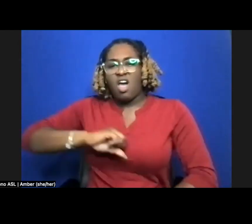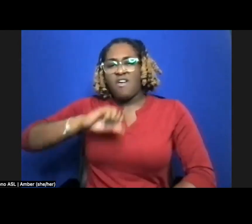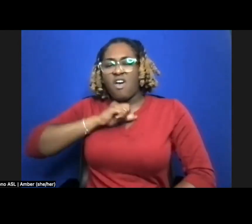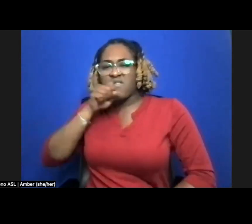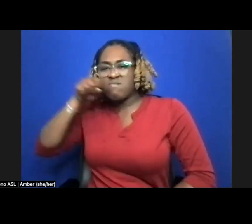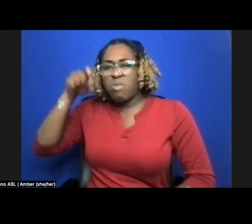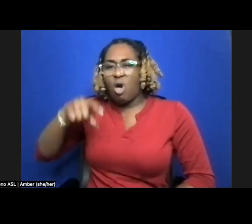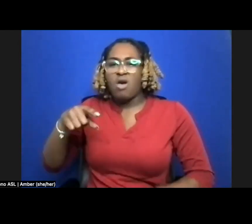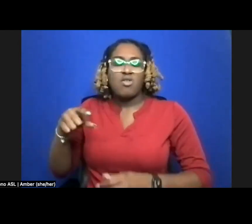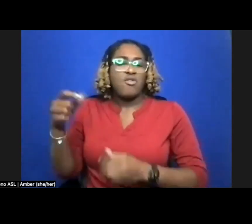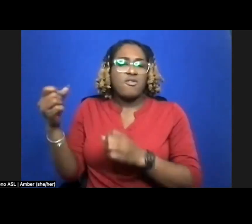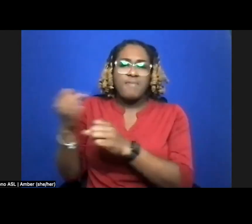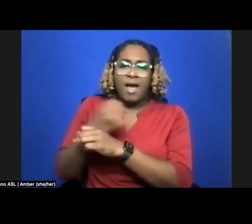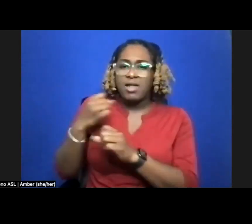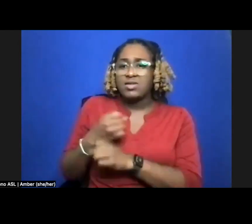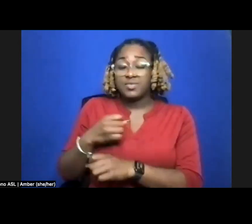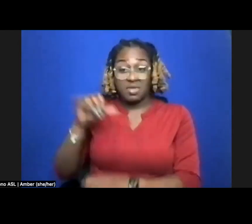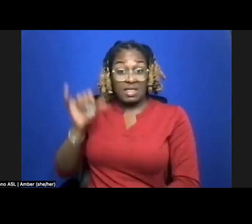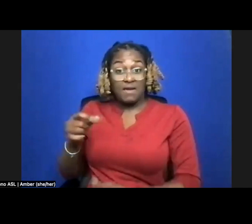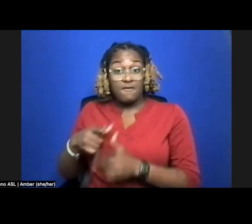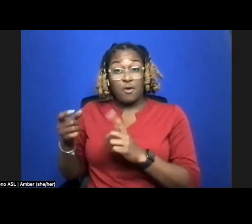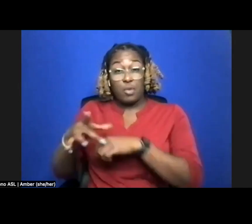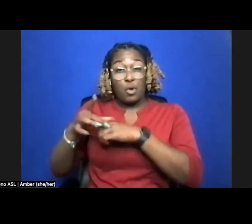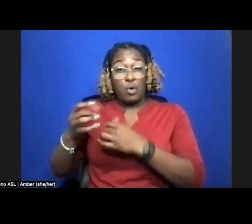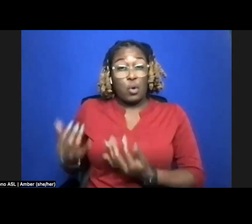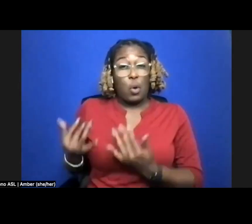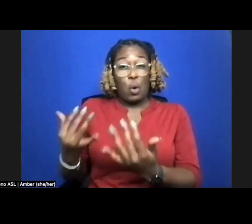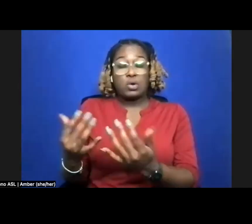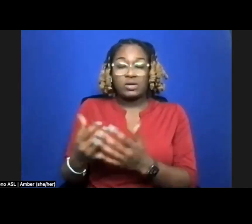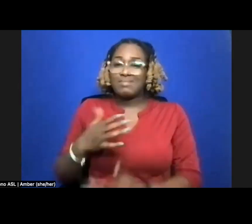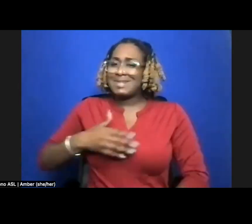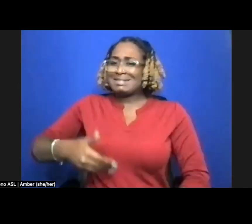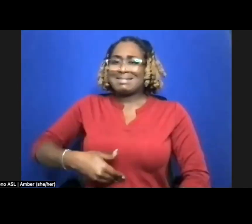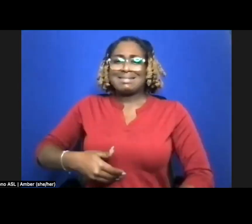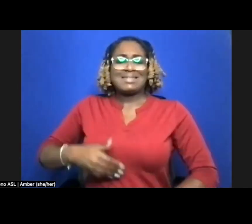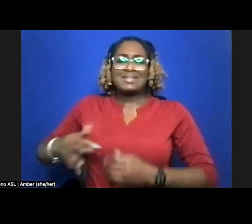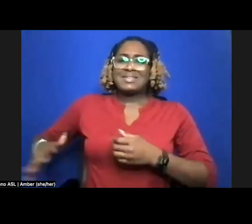tin man once chopping through scorched earth? my gut is filled with vengeful microorganisms.